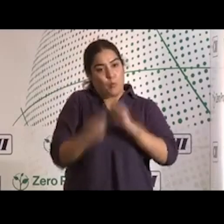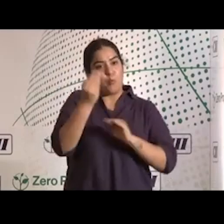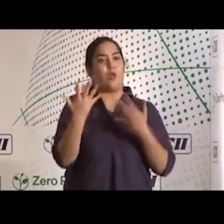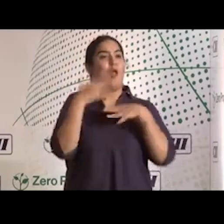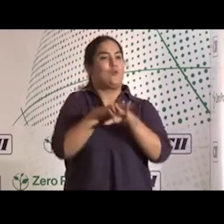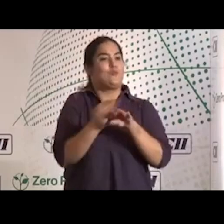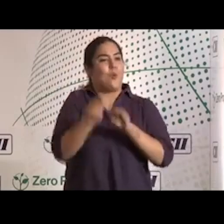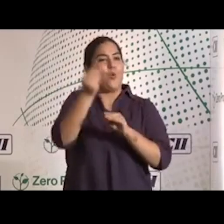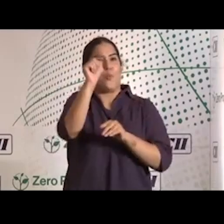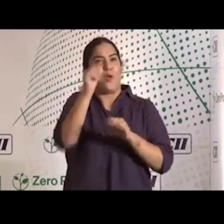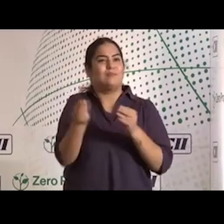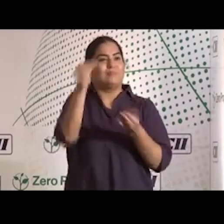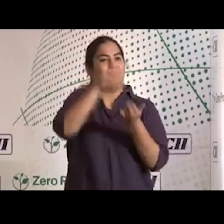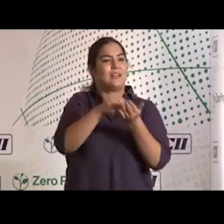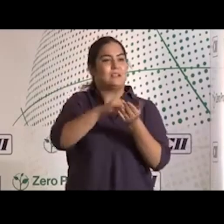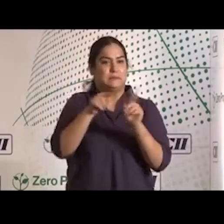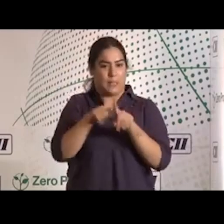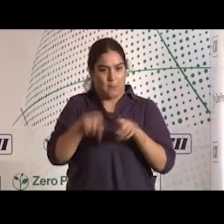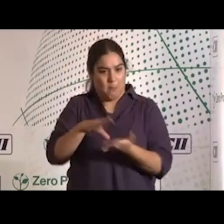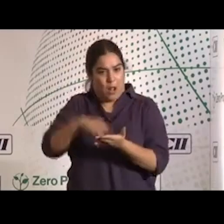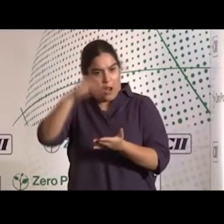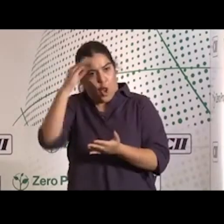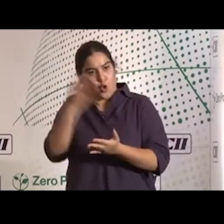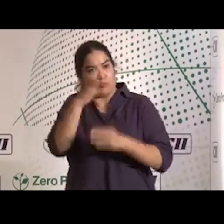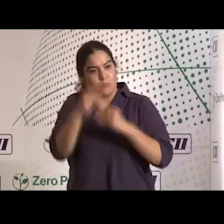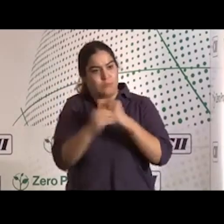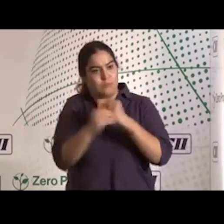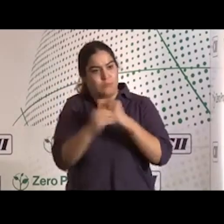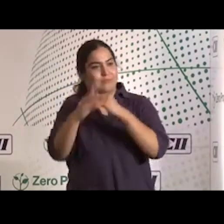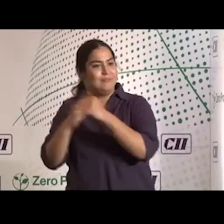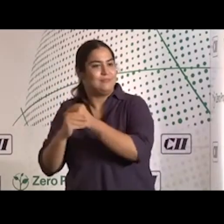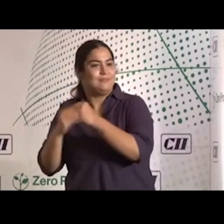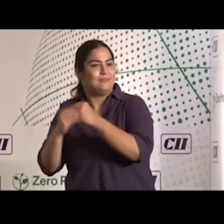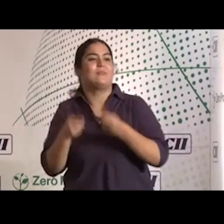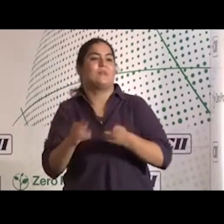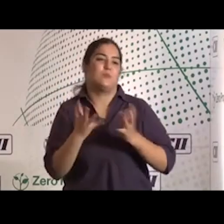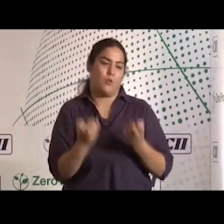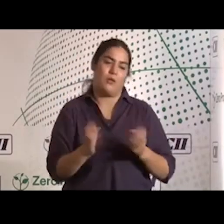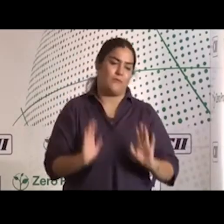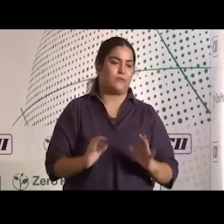but this is a journey about aware that we have after each to